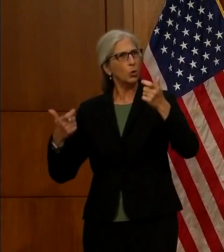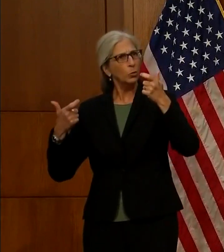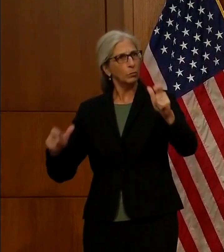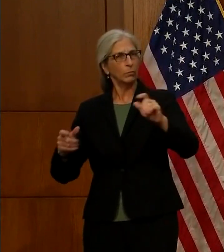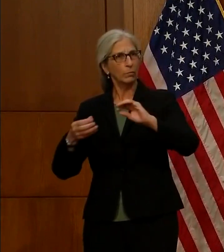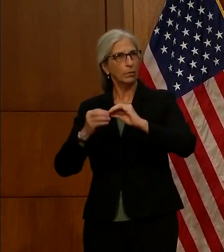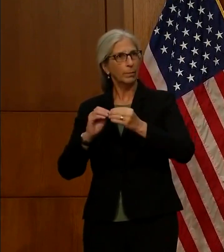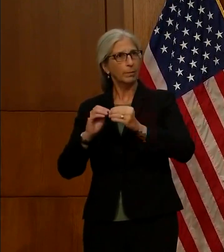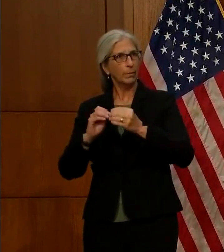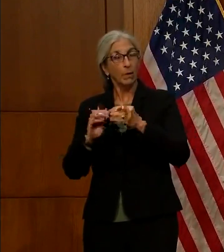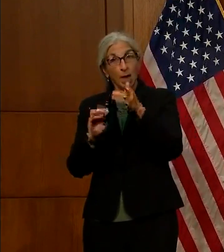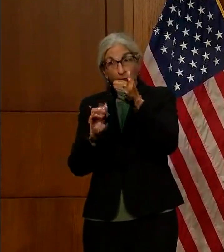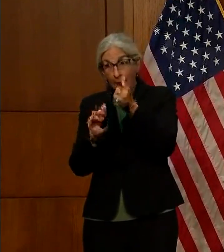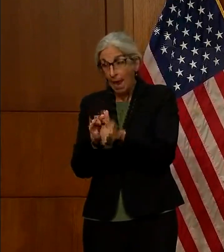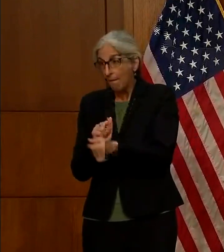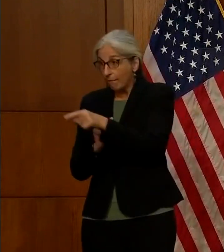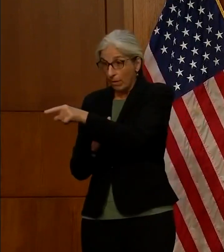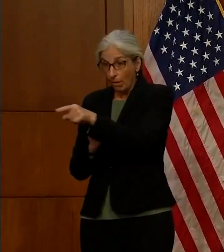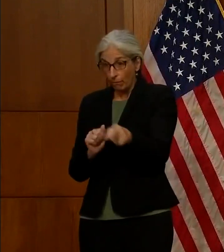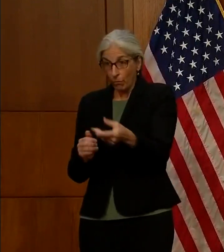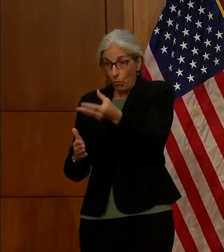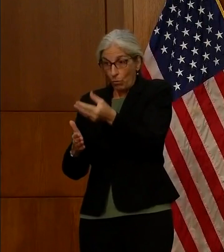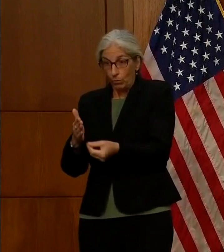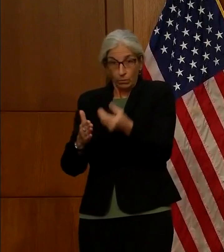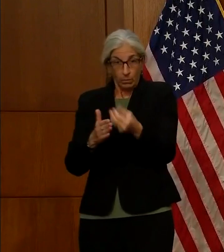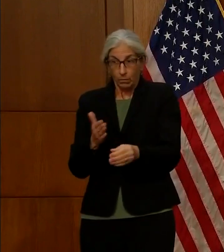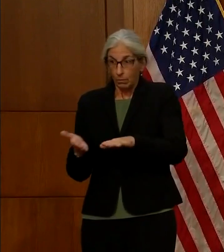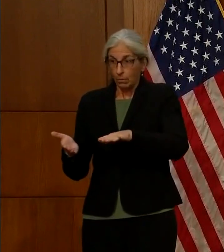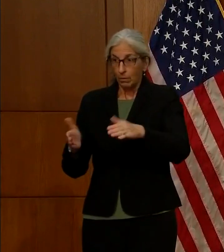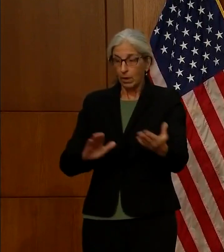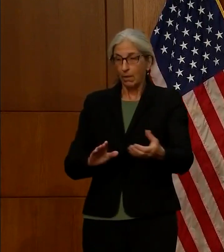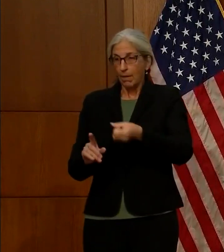AND THAT IS A LOT OF PEOPLE AND